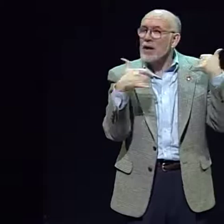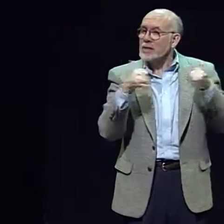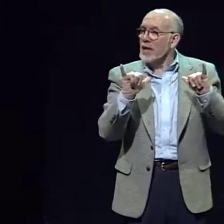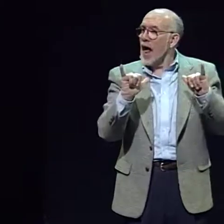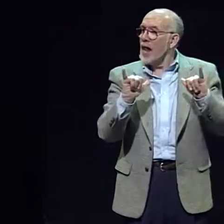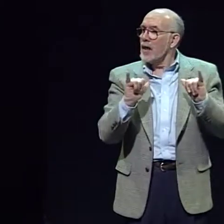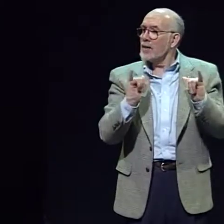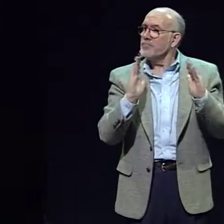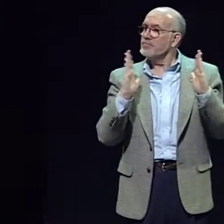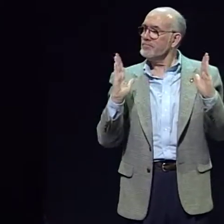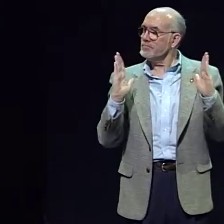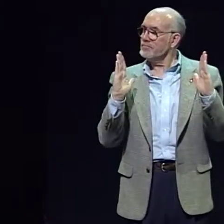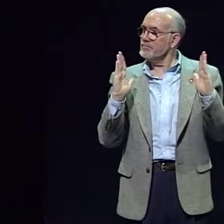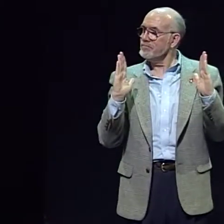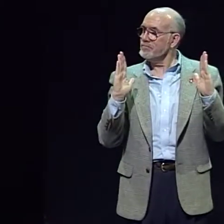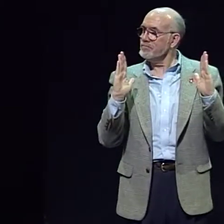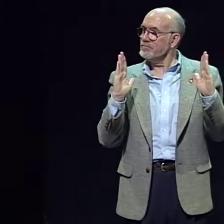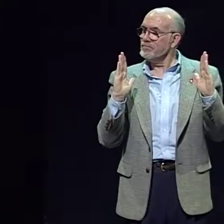OH, EVEN THOUGH IT WAS AMERICAN SIGN LANGUAGE,